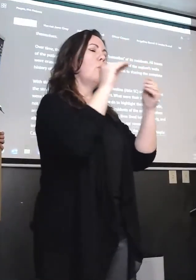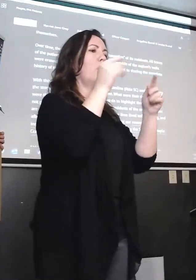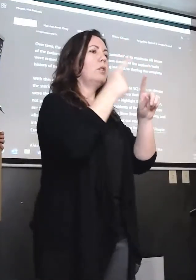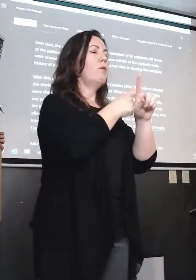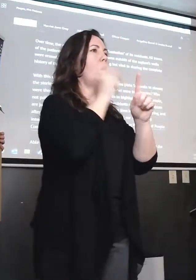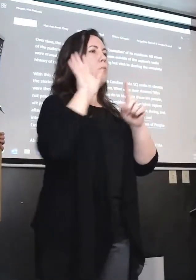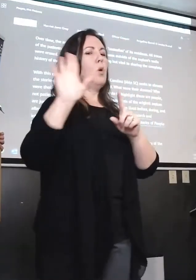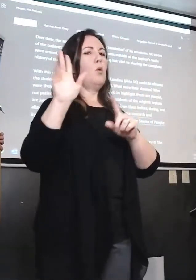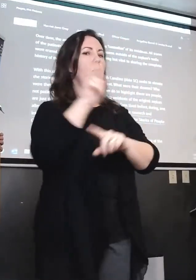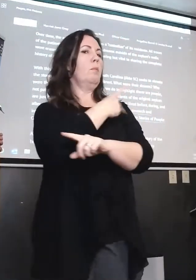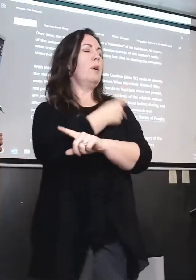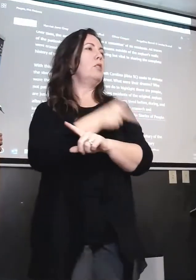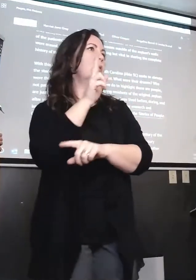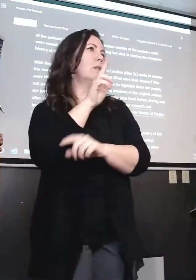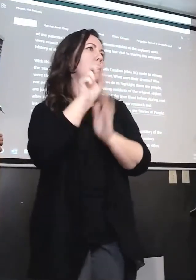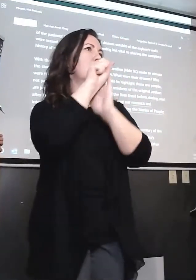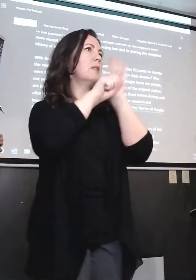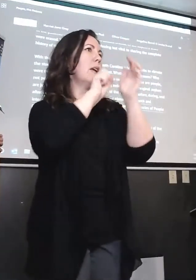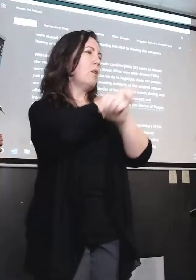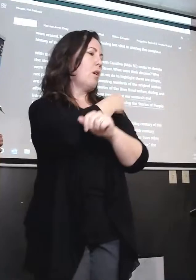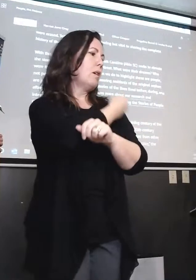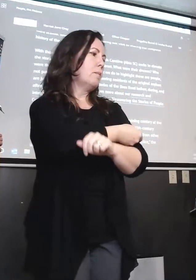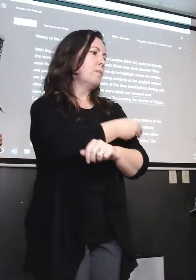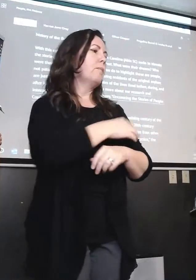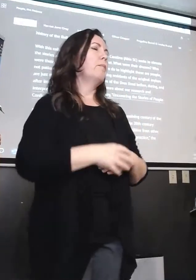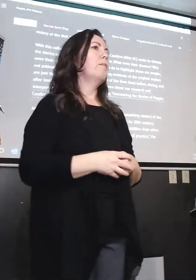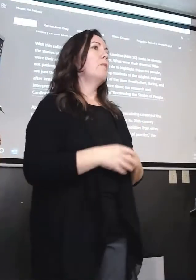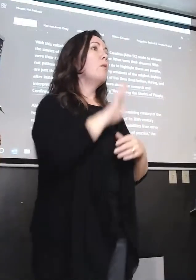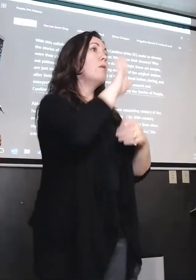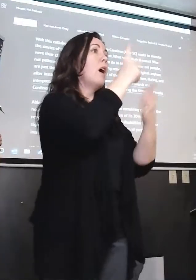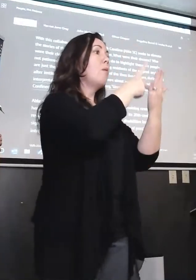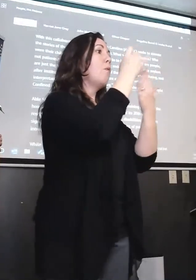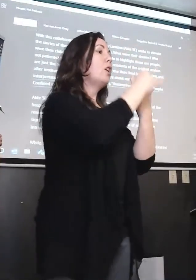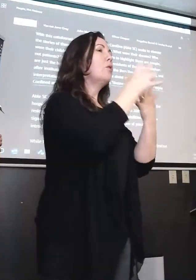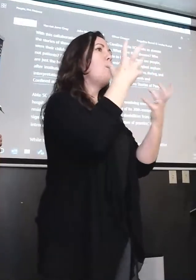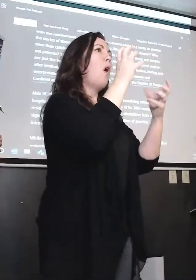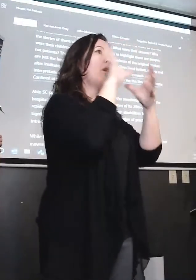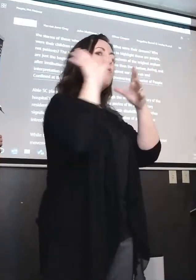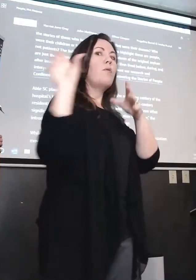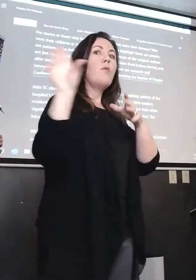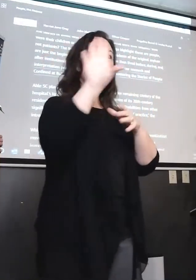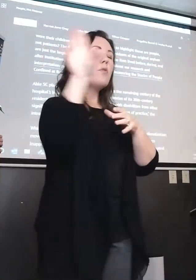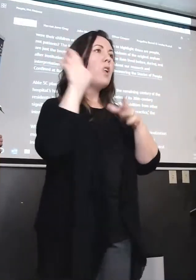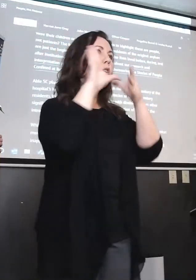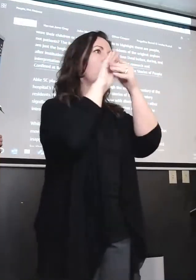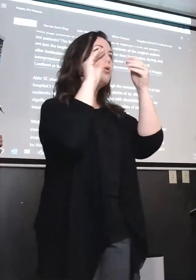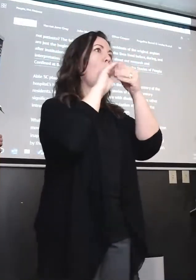Hospital. Within this collaborative project we seek to elevate the stories of who lived at Bull